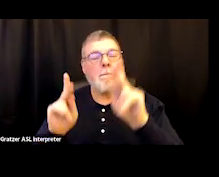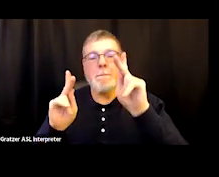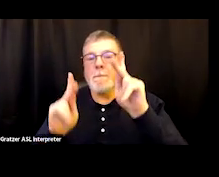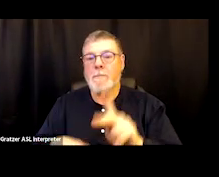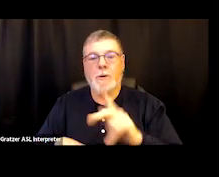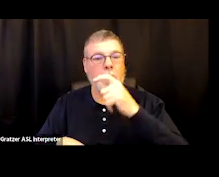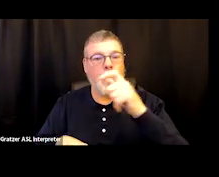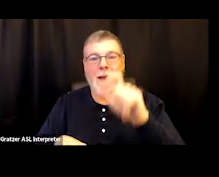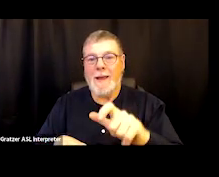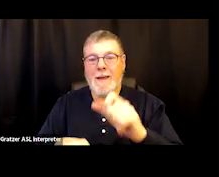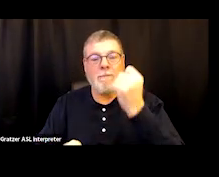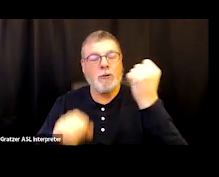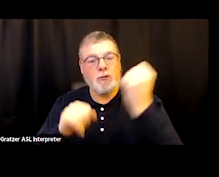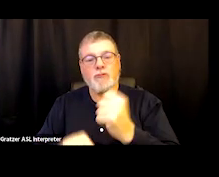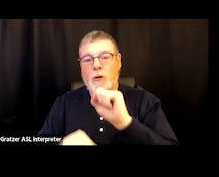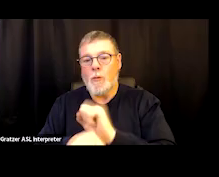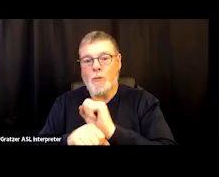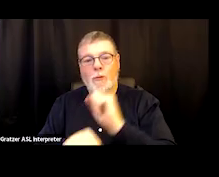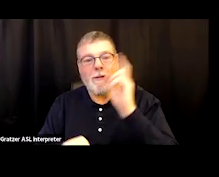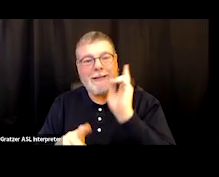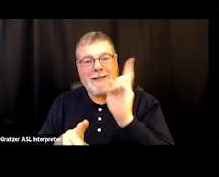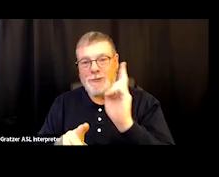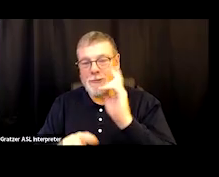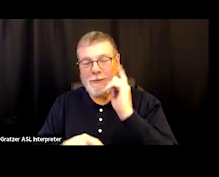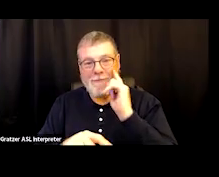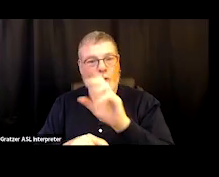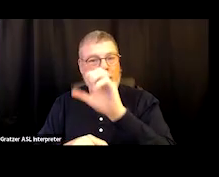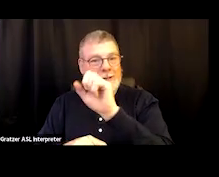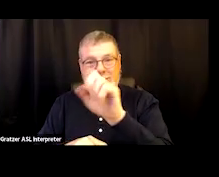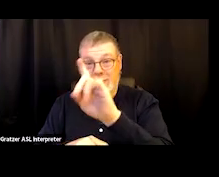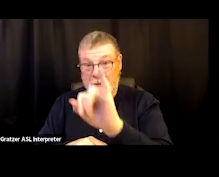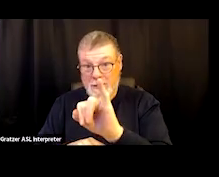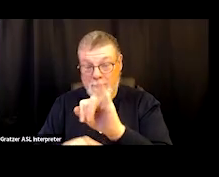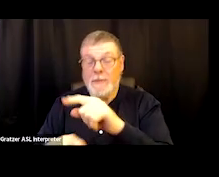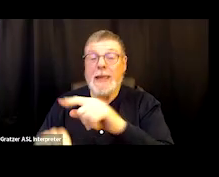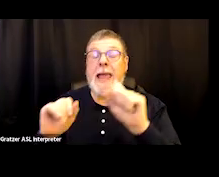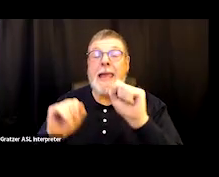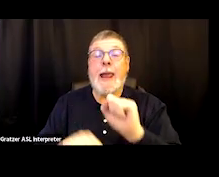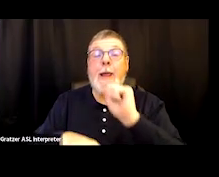the strong work history to qualify for SSDI. They may also qualify based on a parent's